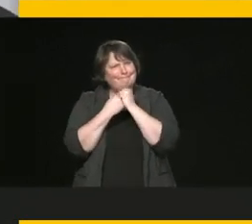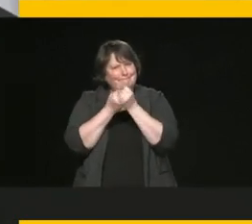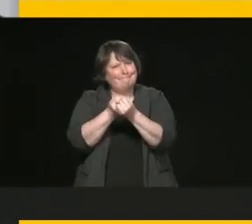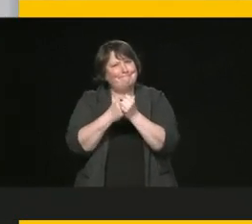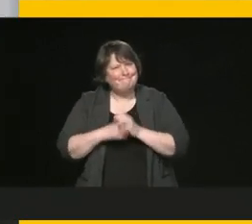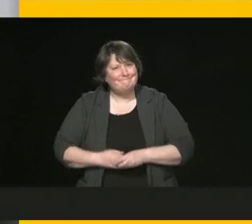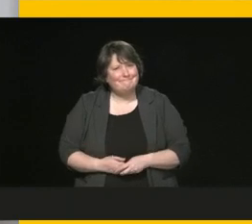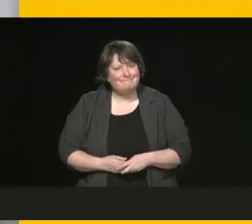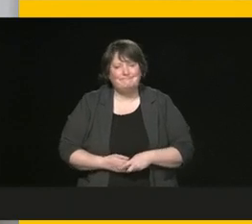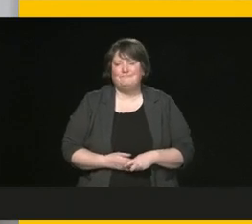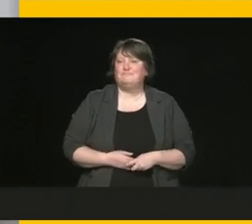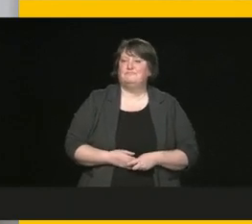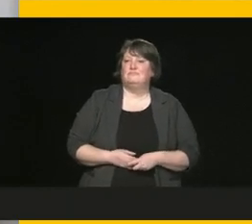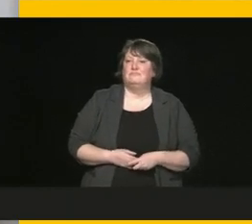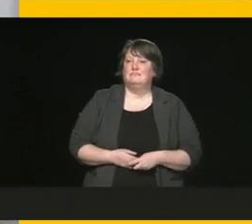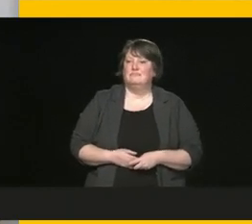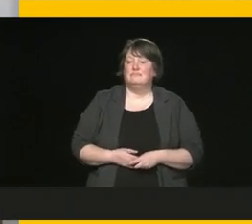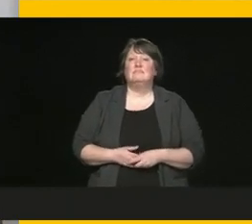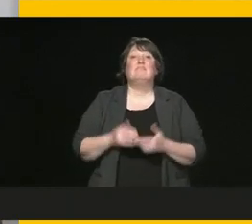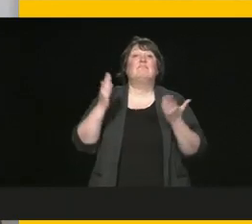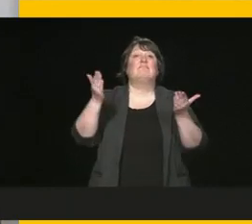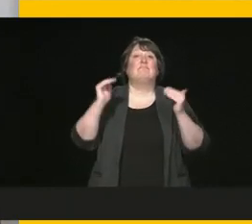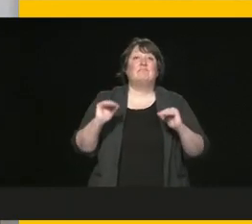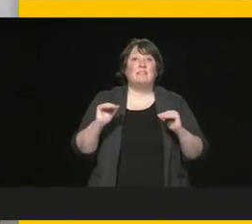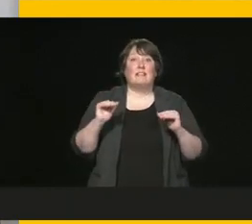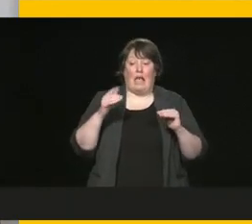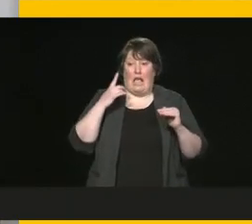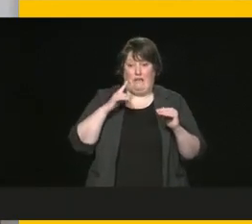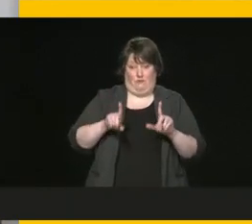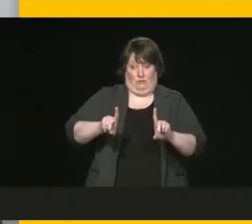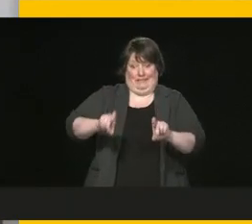WE'LL BE THERE FOR EACH OTHER.